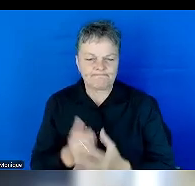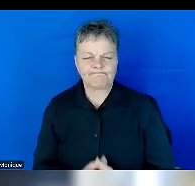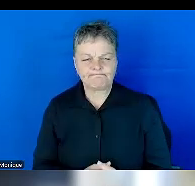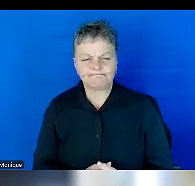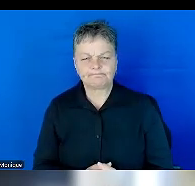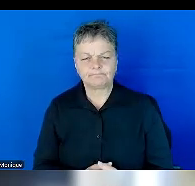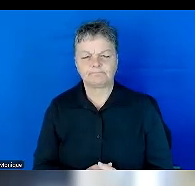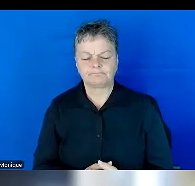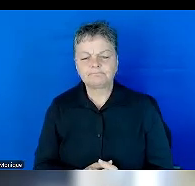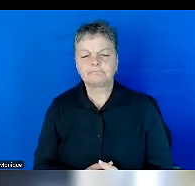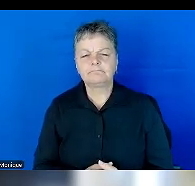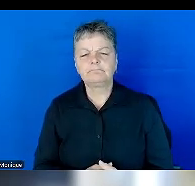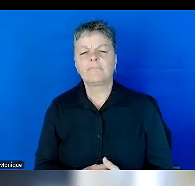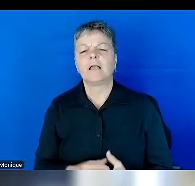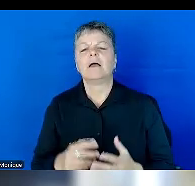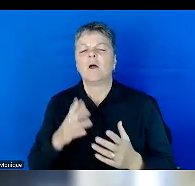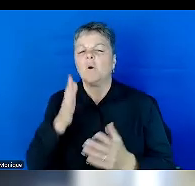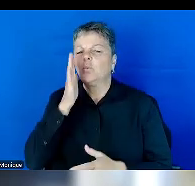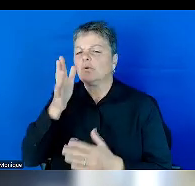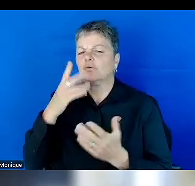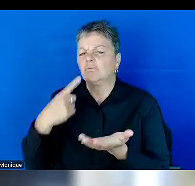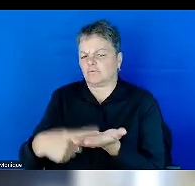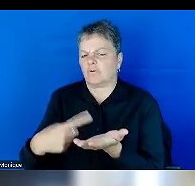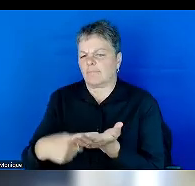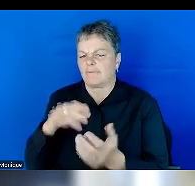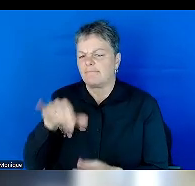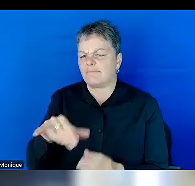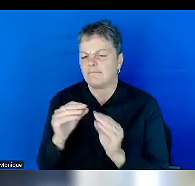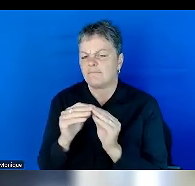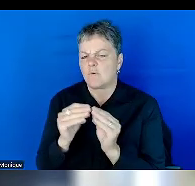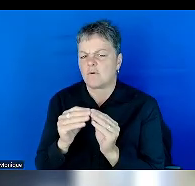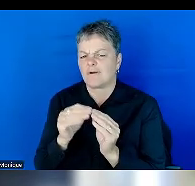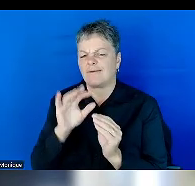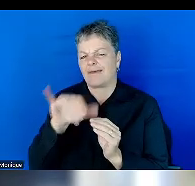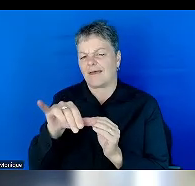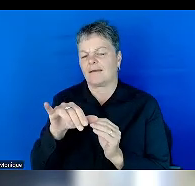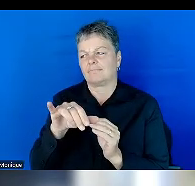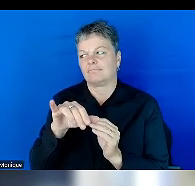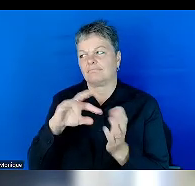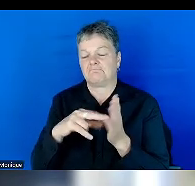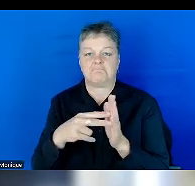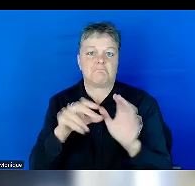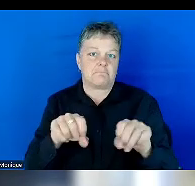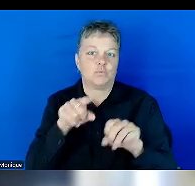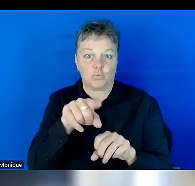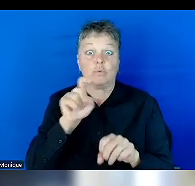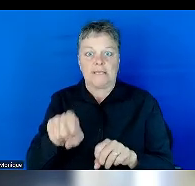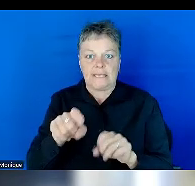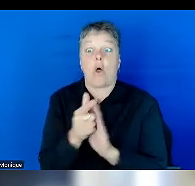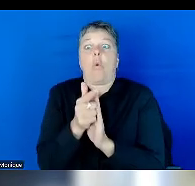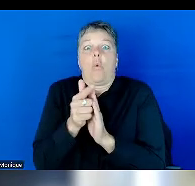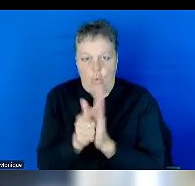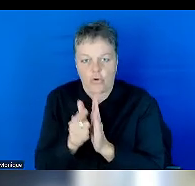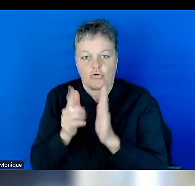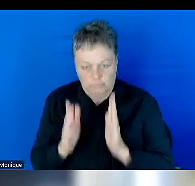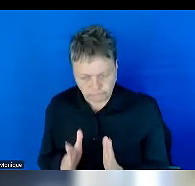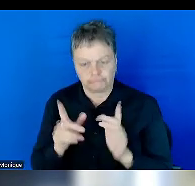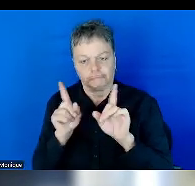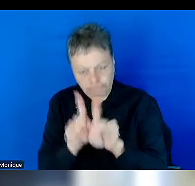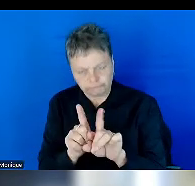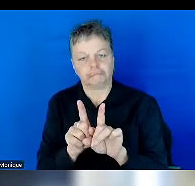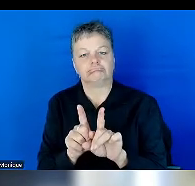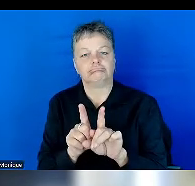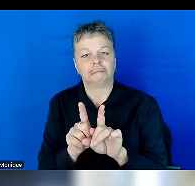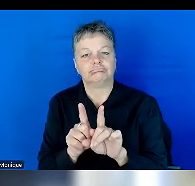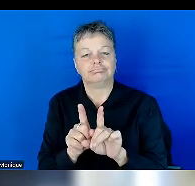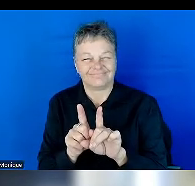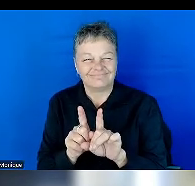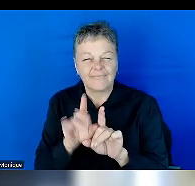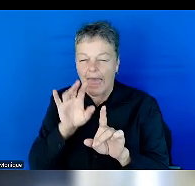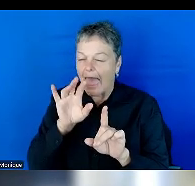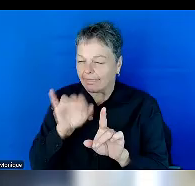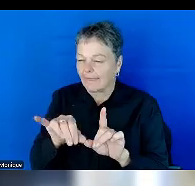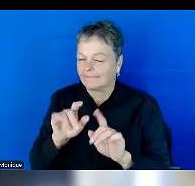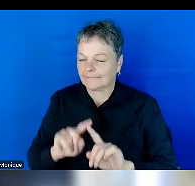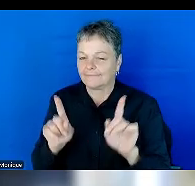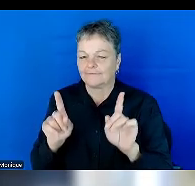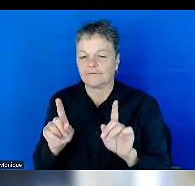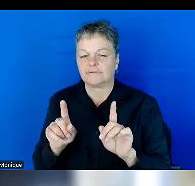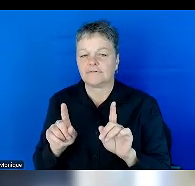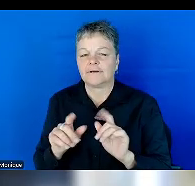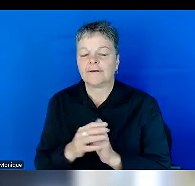there's a bit more um uh more criteria that that come into play uh when we're talking about legal